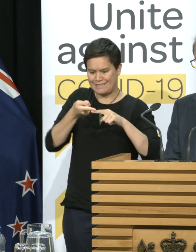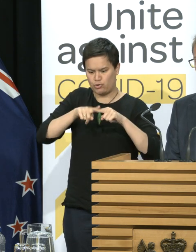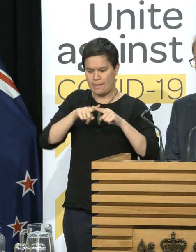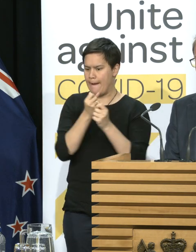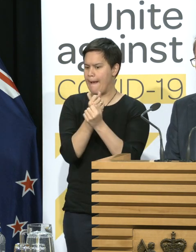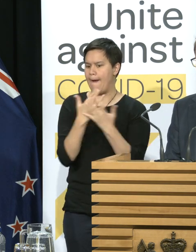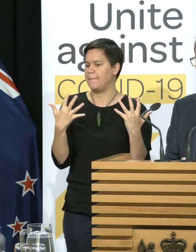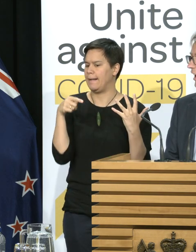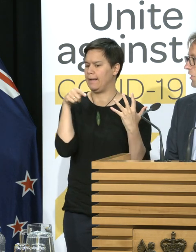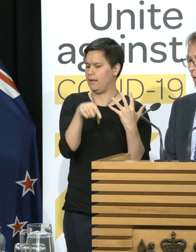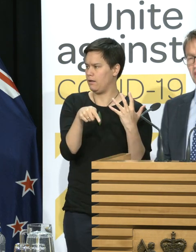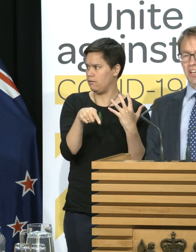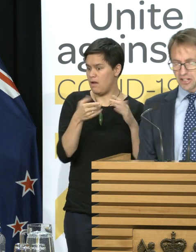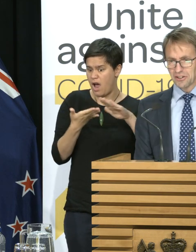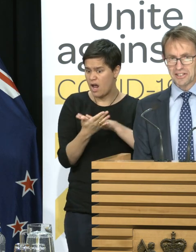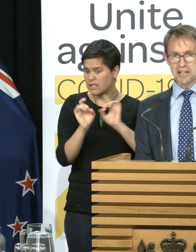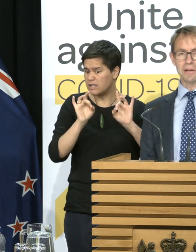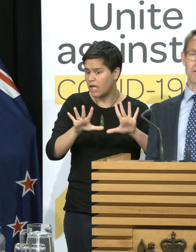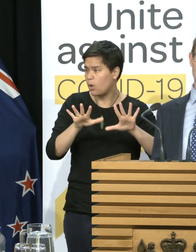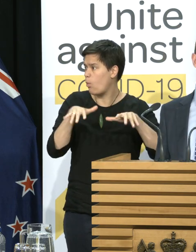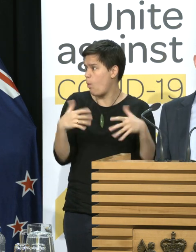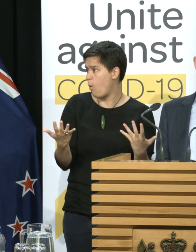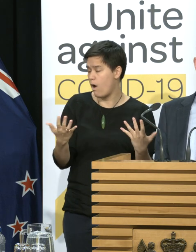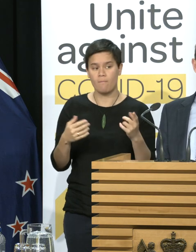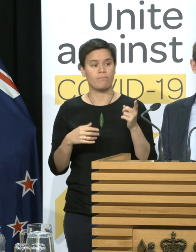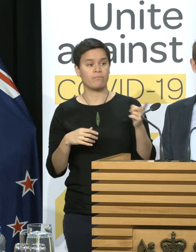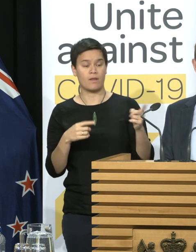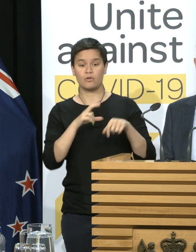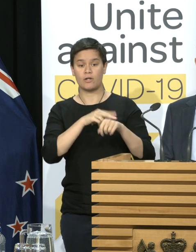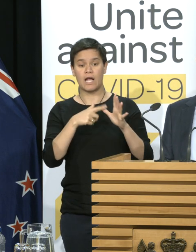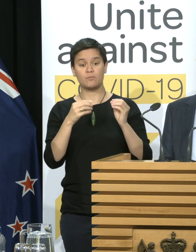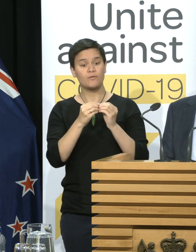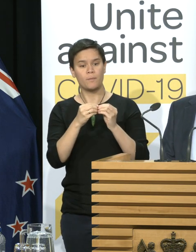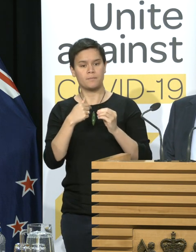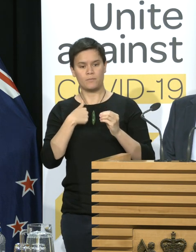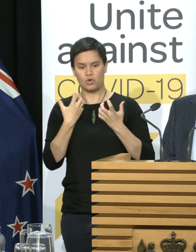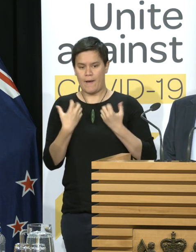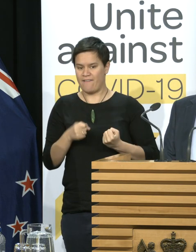The grants, I don't think it's very many. I delegated that to MB. I don't have the number, but we can get the latest number from MB.